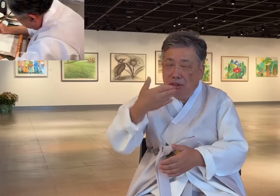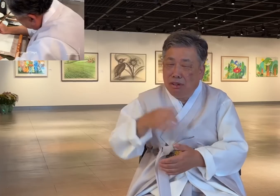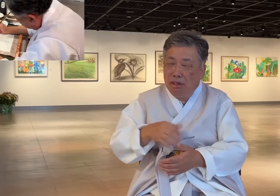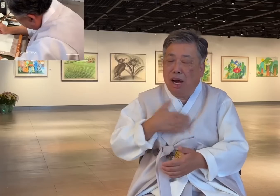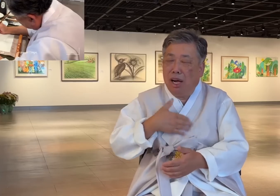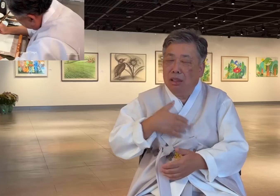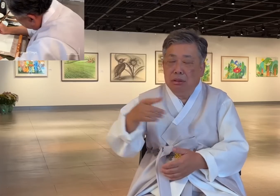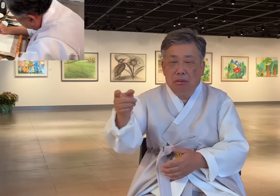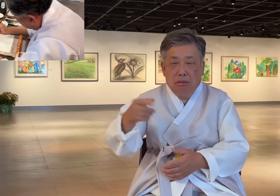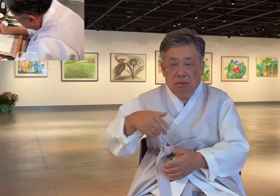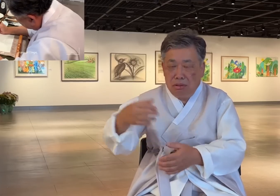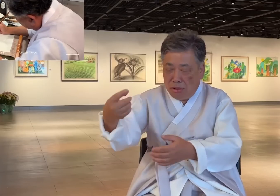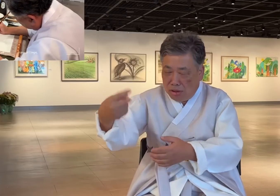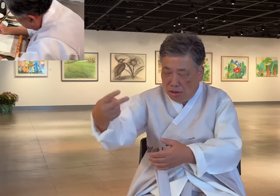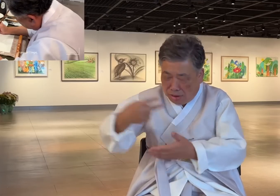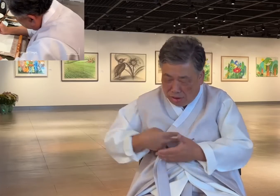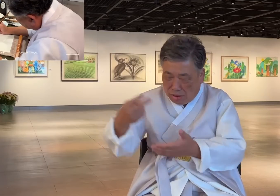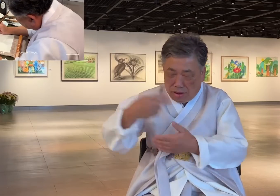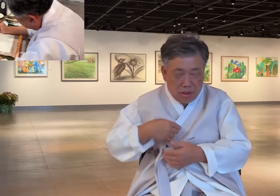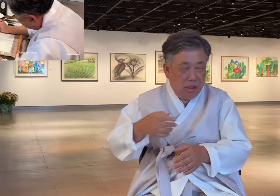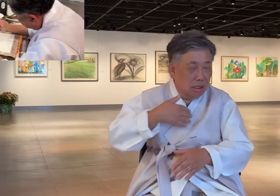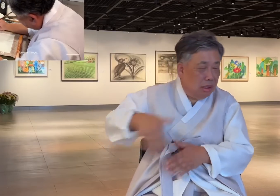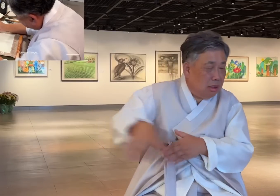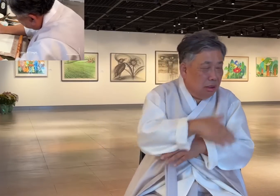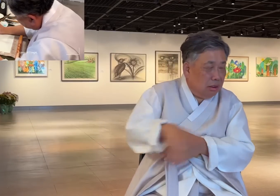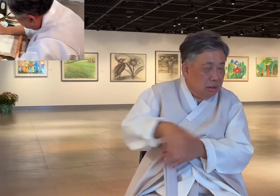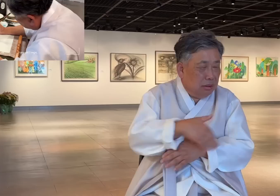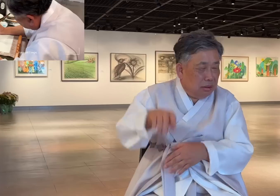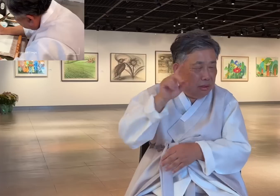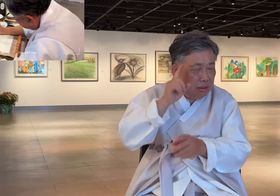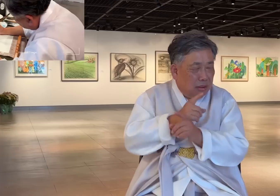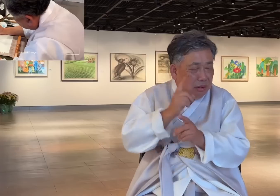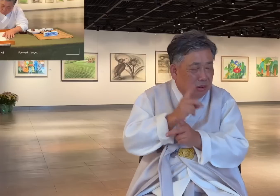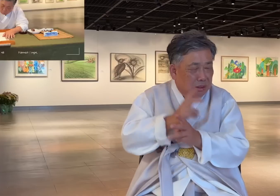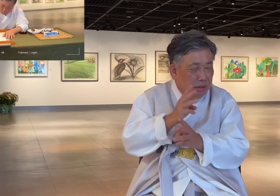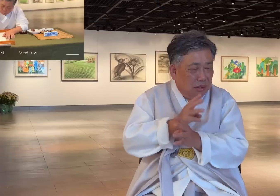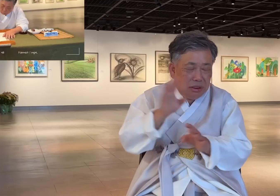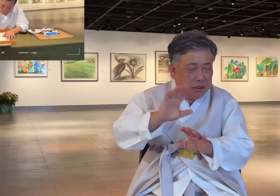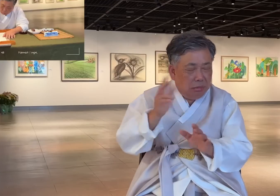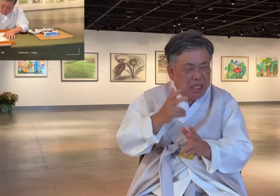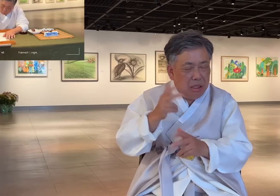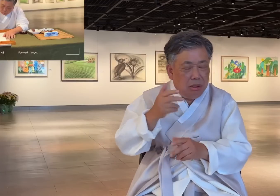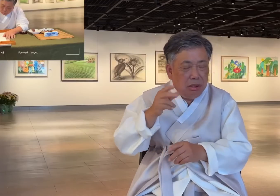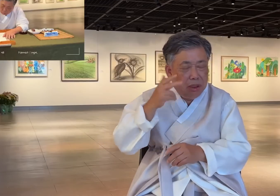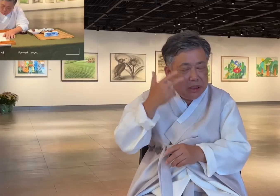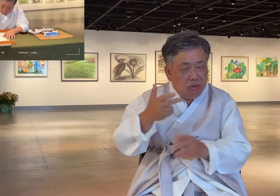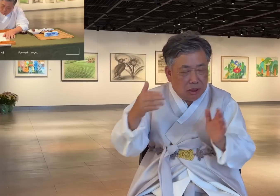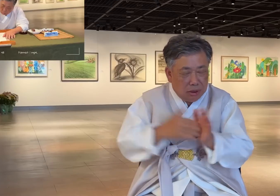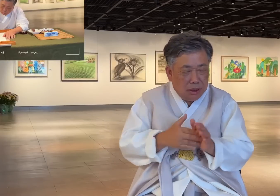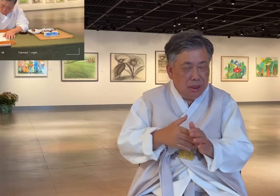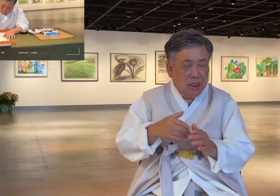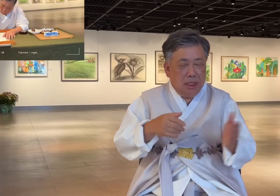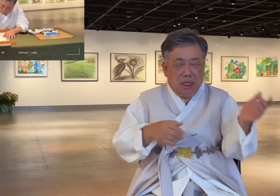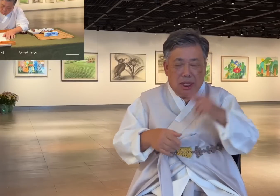I asked my mother to solve the problem, and I received 1,000 won and 2,000 won each. It went like that every week. oh! No, all week long.